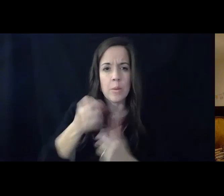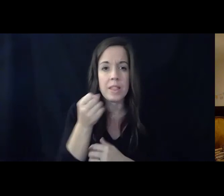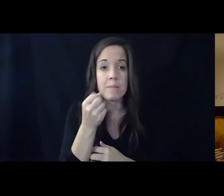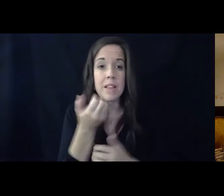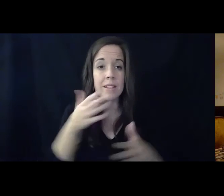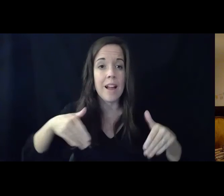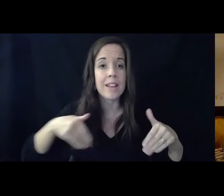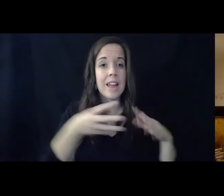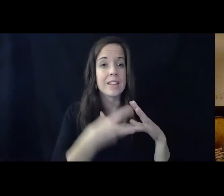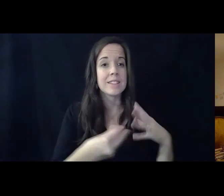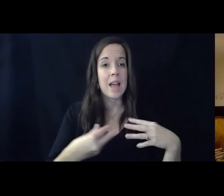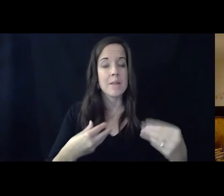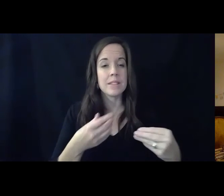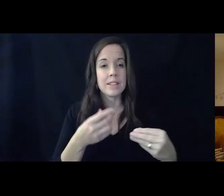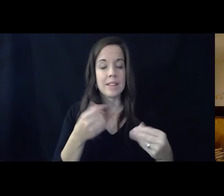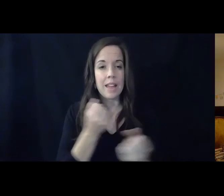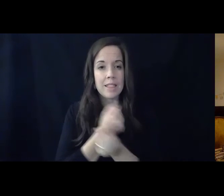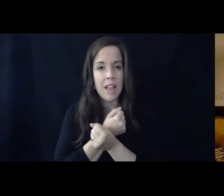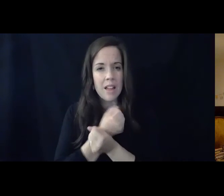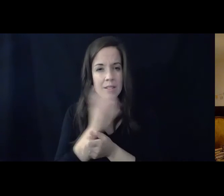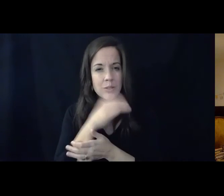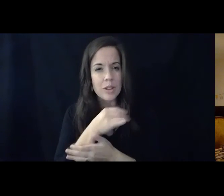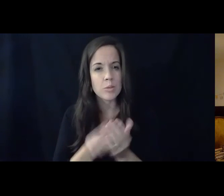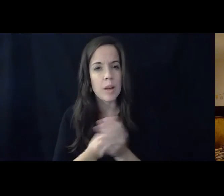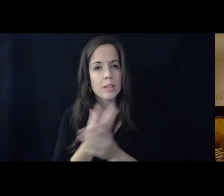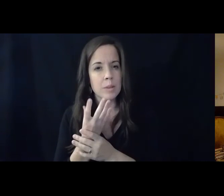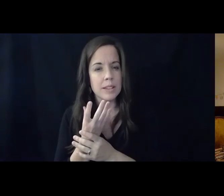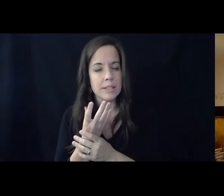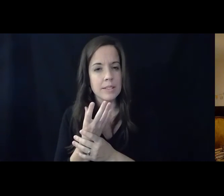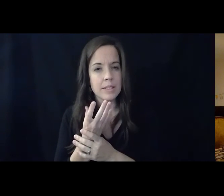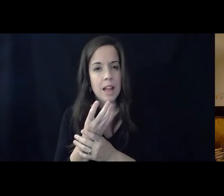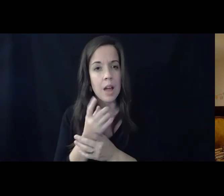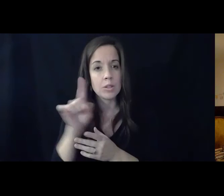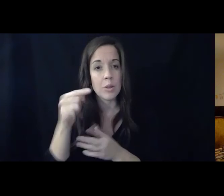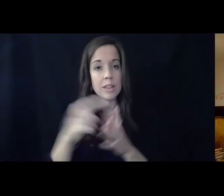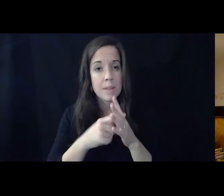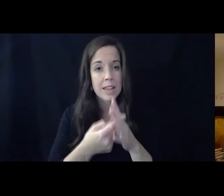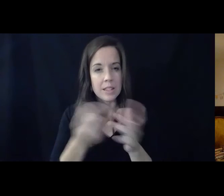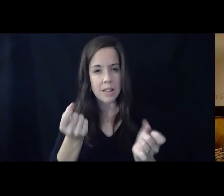the strange, new wellspring? I was just beginning to understand the possibilities, my body’s